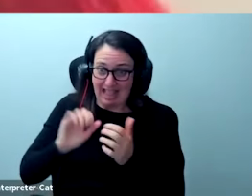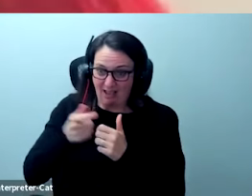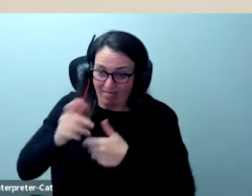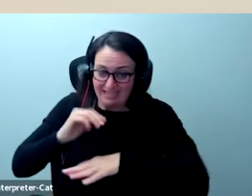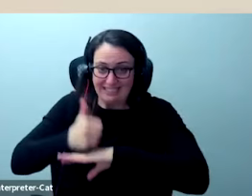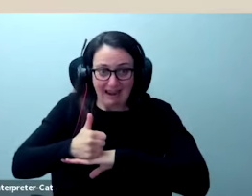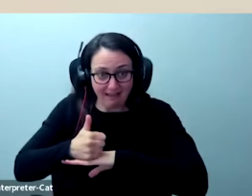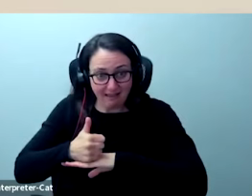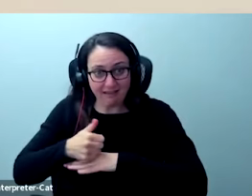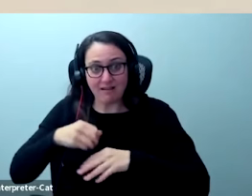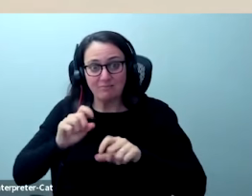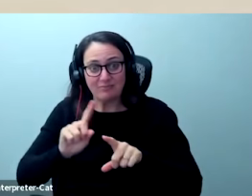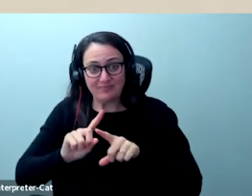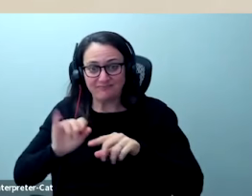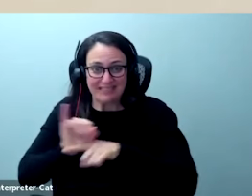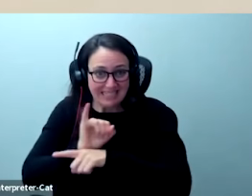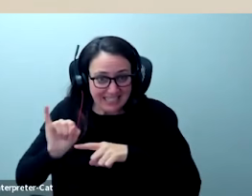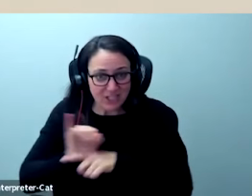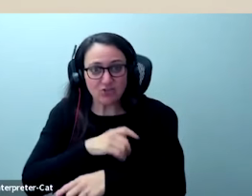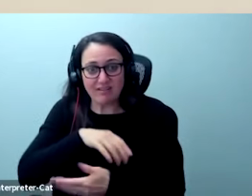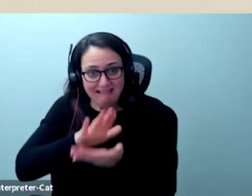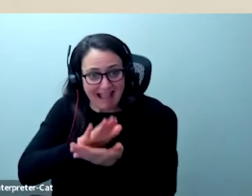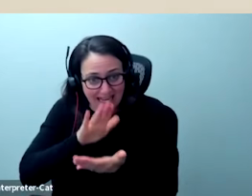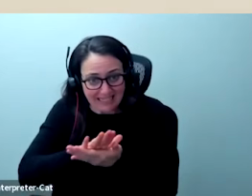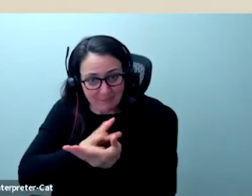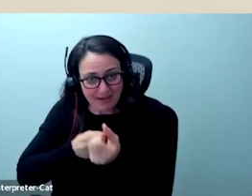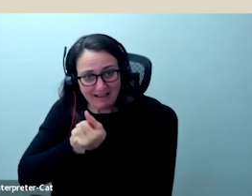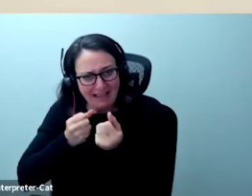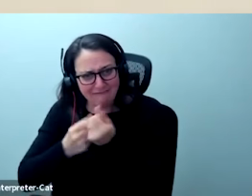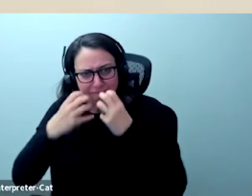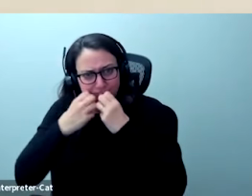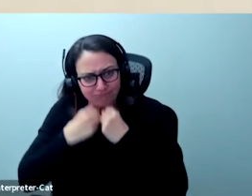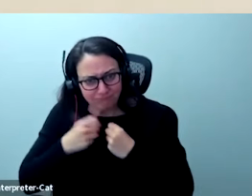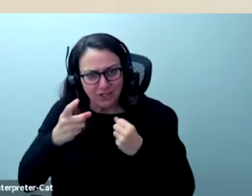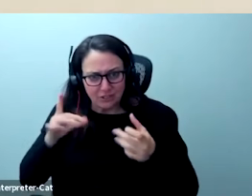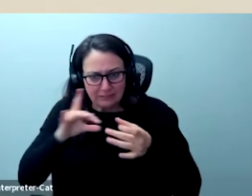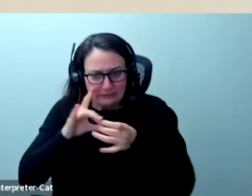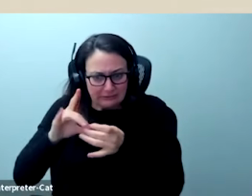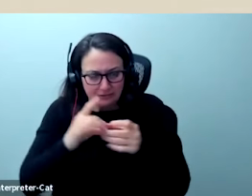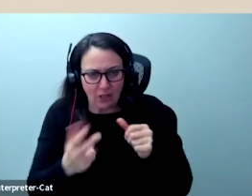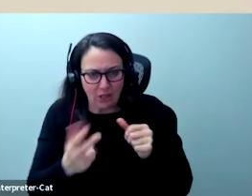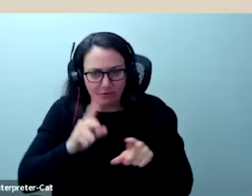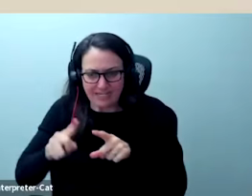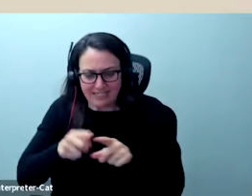within industry, academia and advocacy is so valuable 'cause you're intersecting three different perspectives